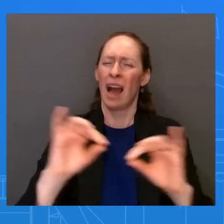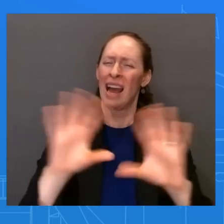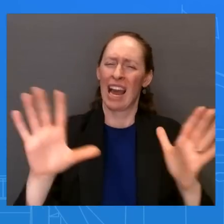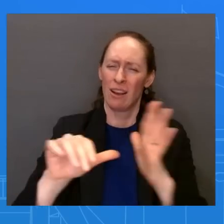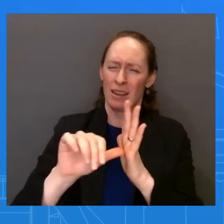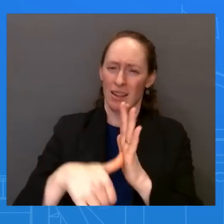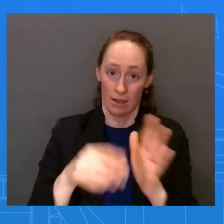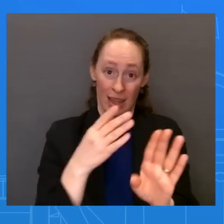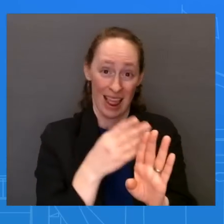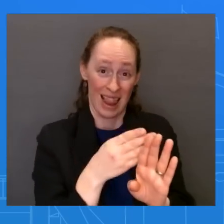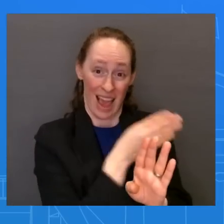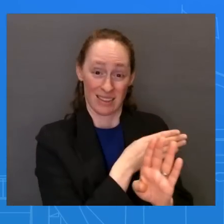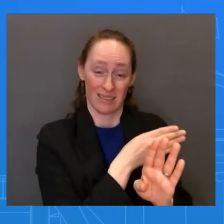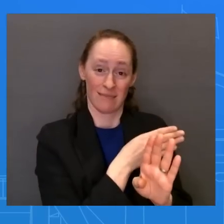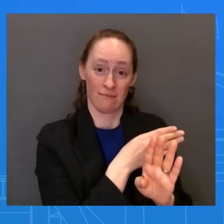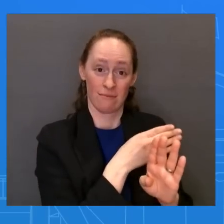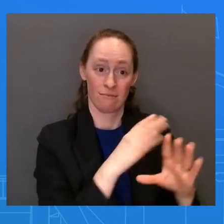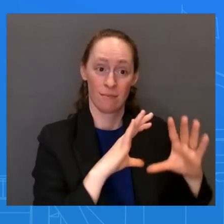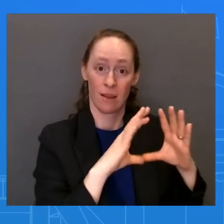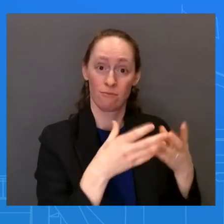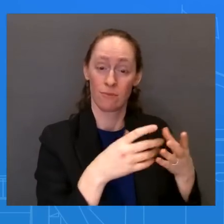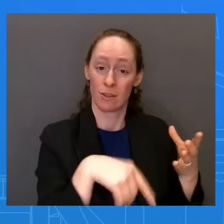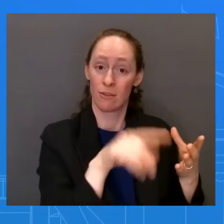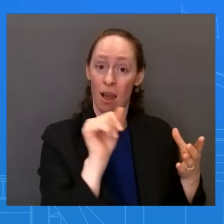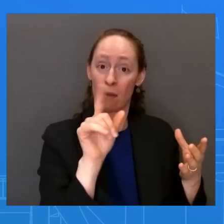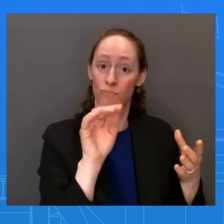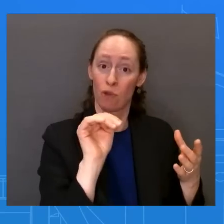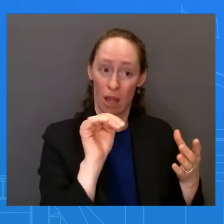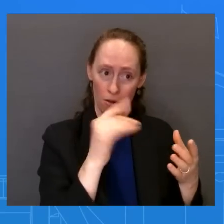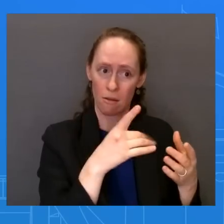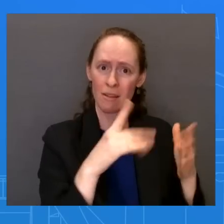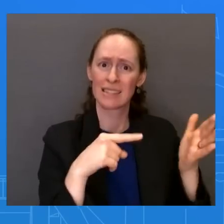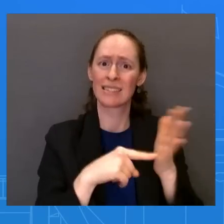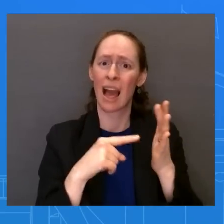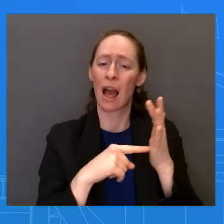And so that's what the President wants to see. That is a -- that is a --